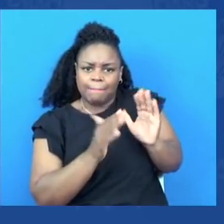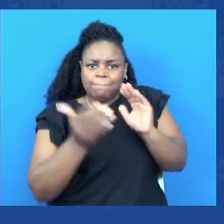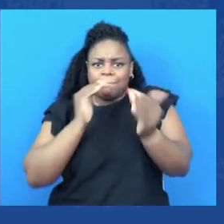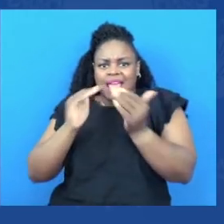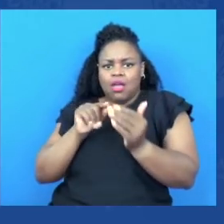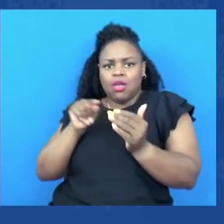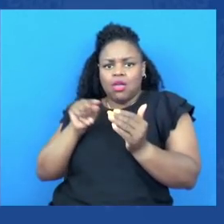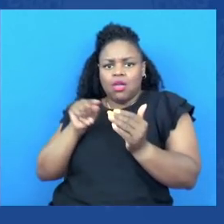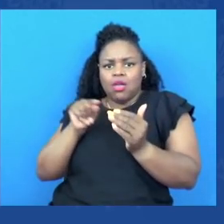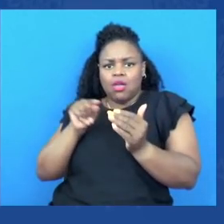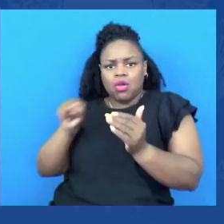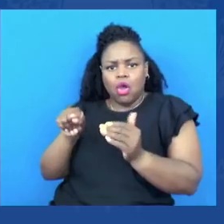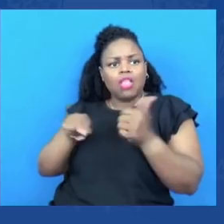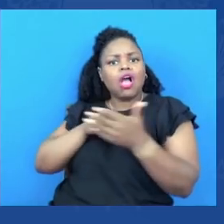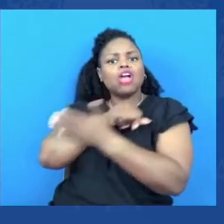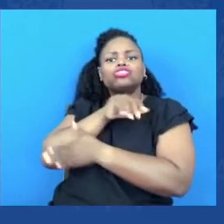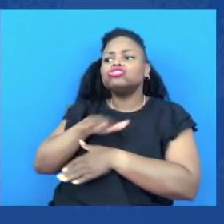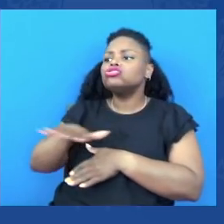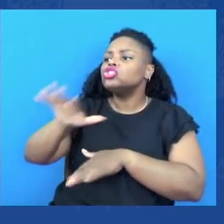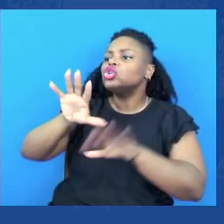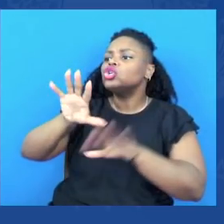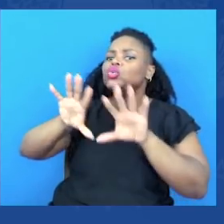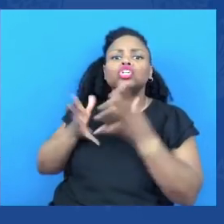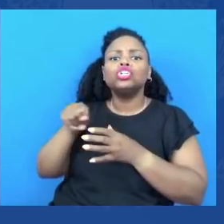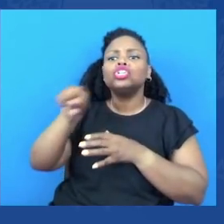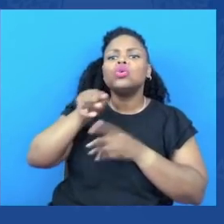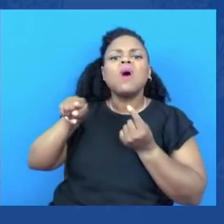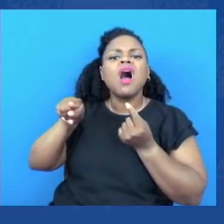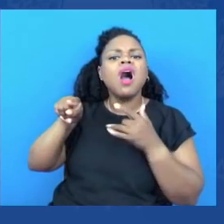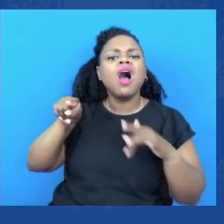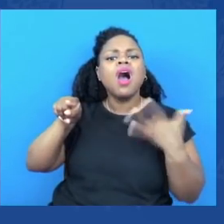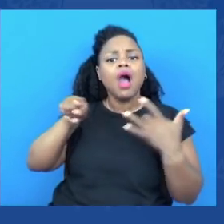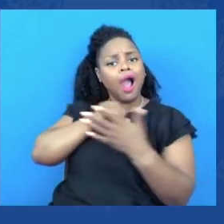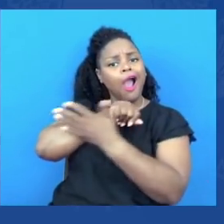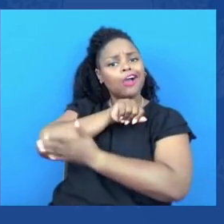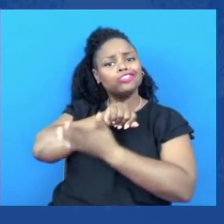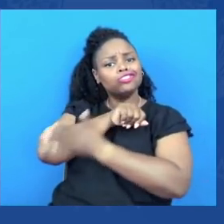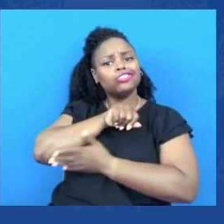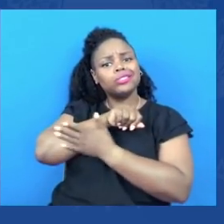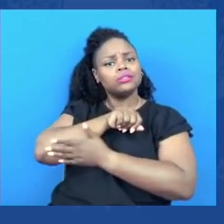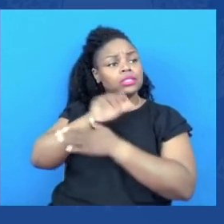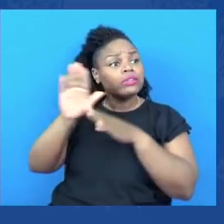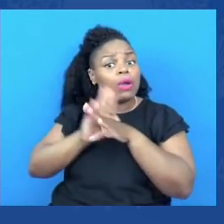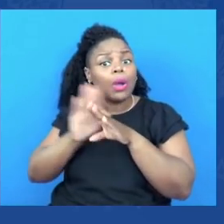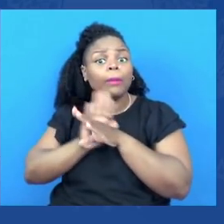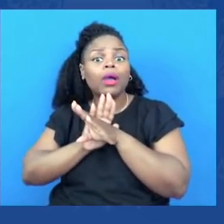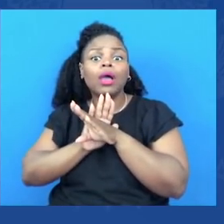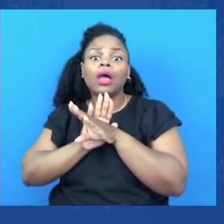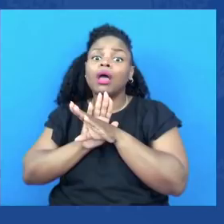About two to three times what other countries pay. Last week, in the Oval Office,